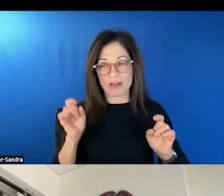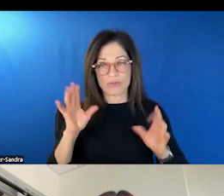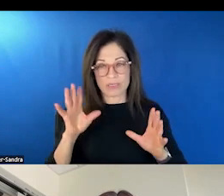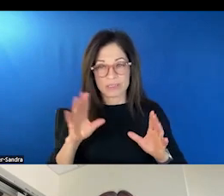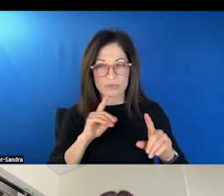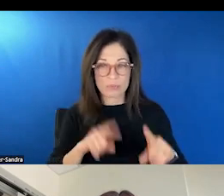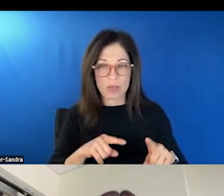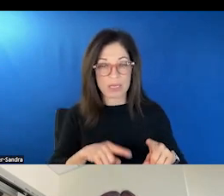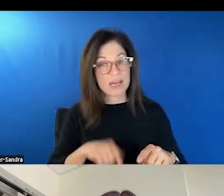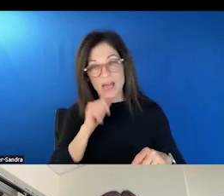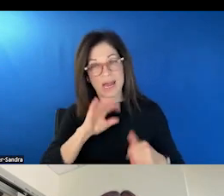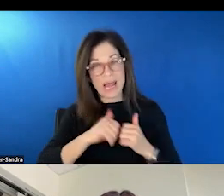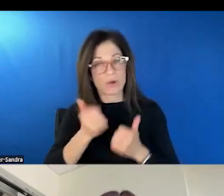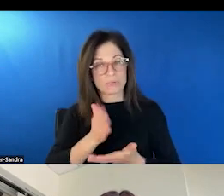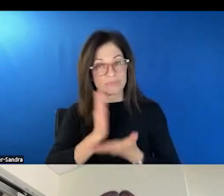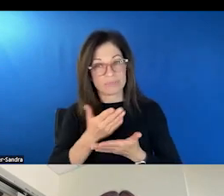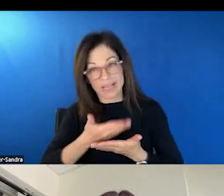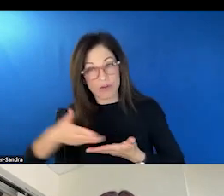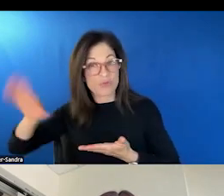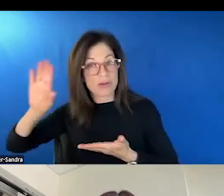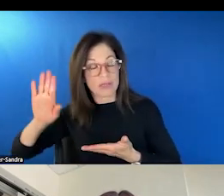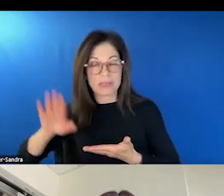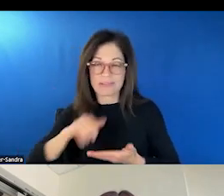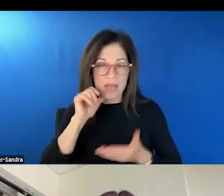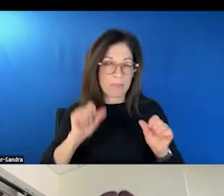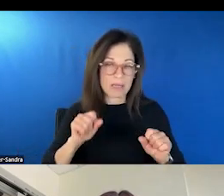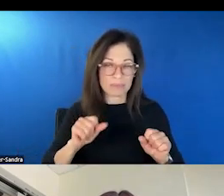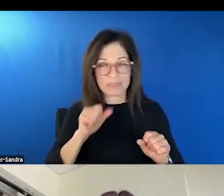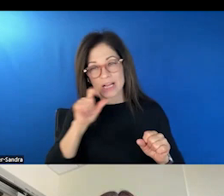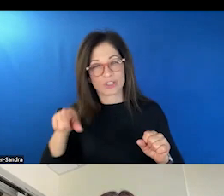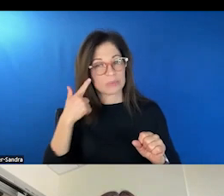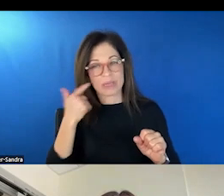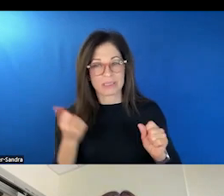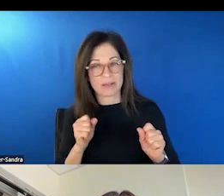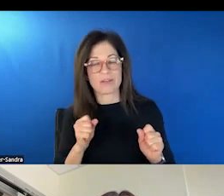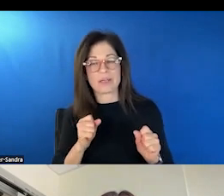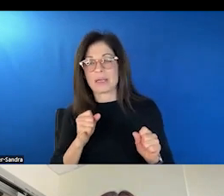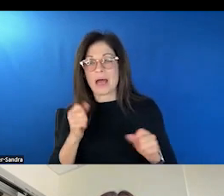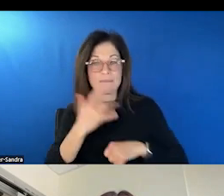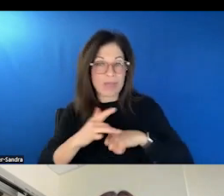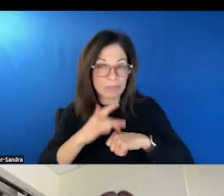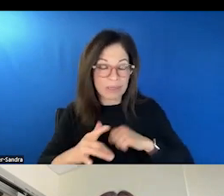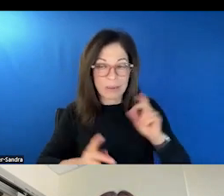IT IS NOT POSSIBLE BECAUSE OF CAPACITY ISSUES AND THINGS LIKE THE